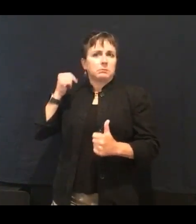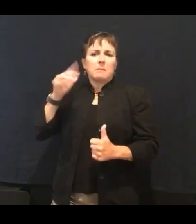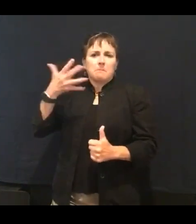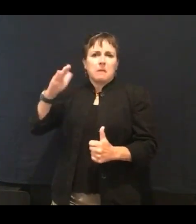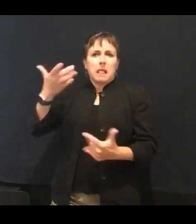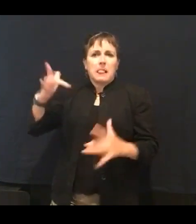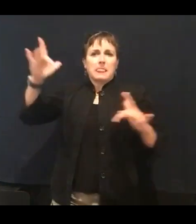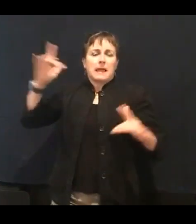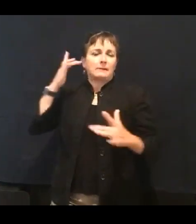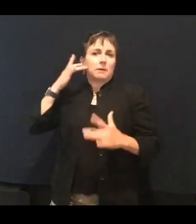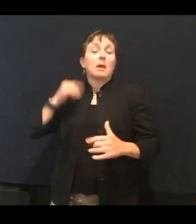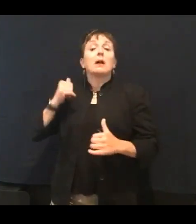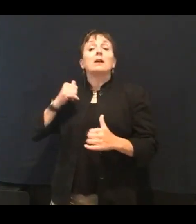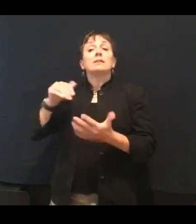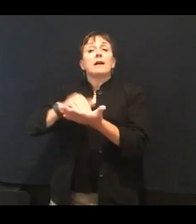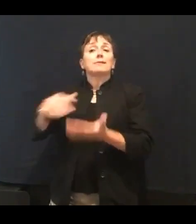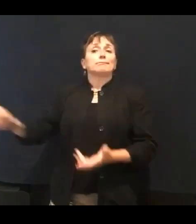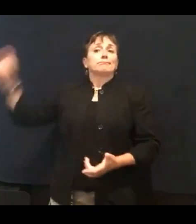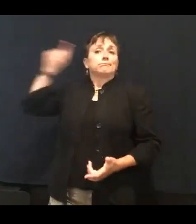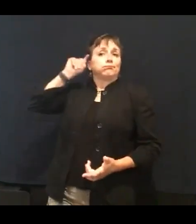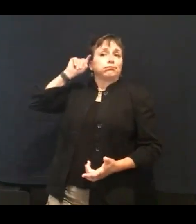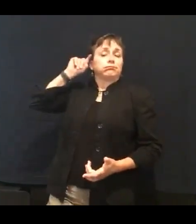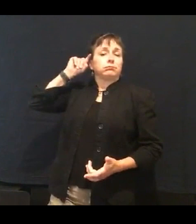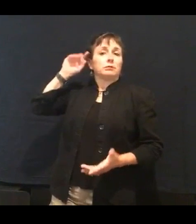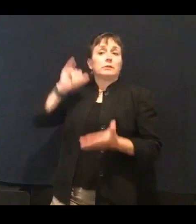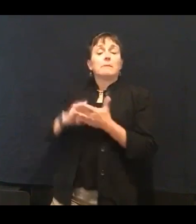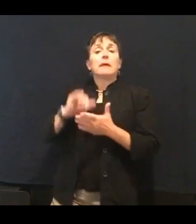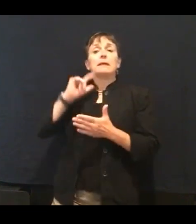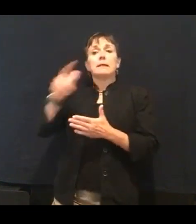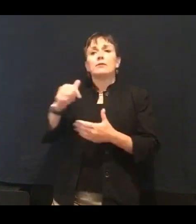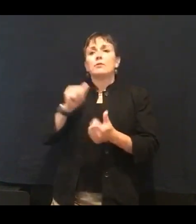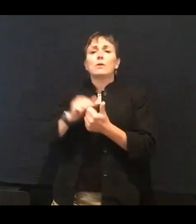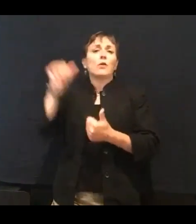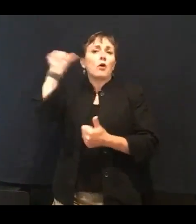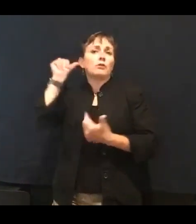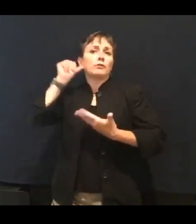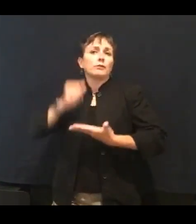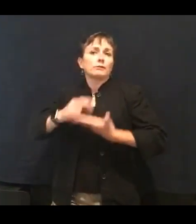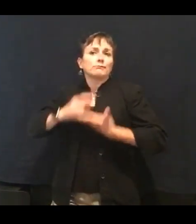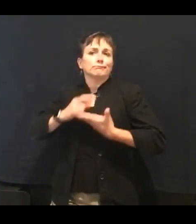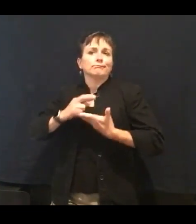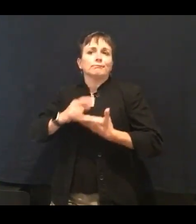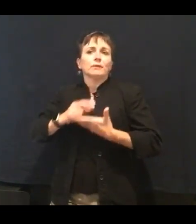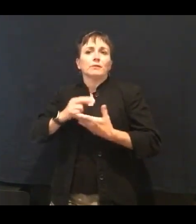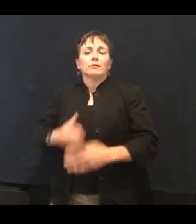hearing aid and later with auditory rehabilitation to strengthen my speaking skills.